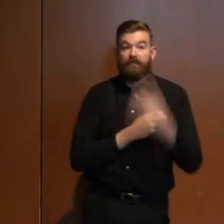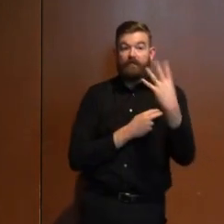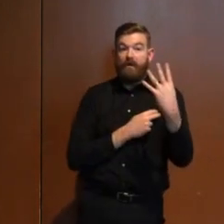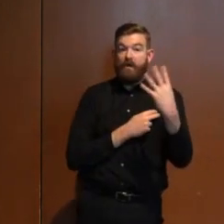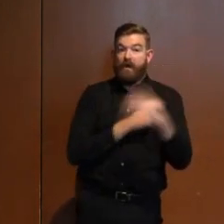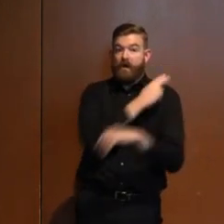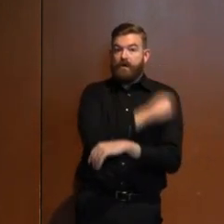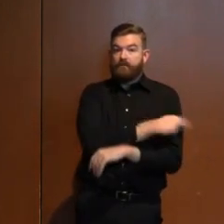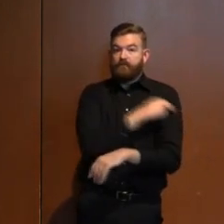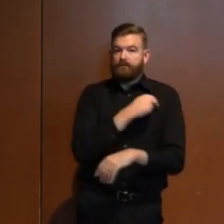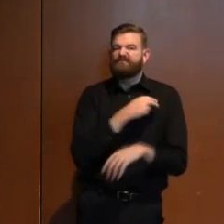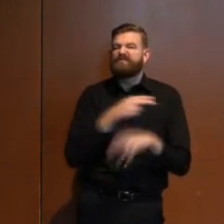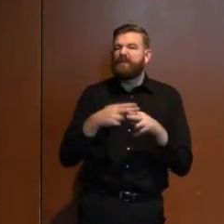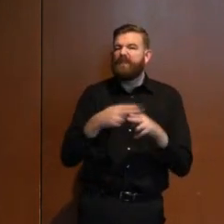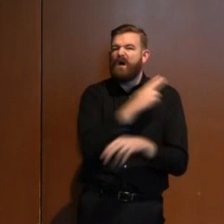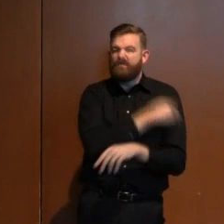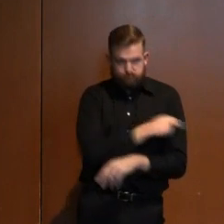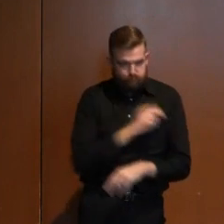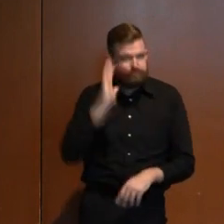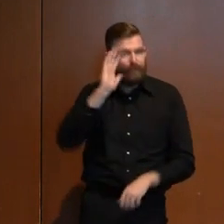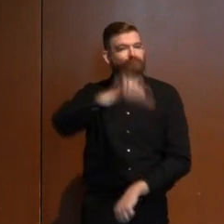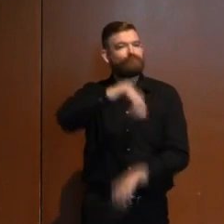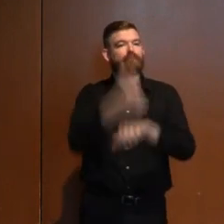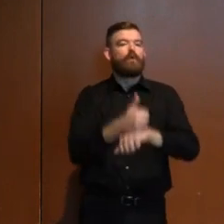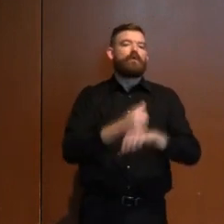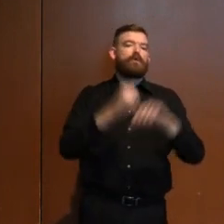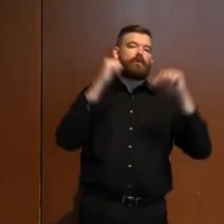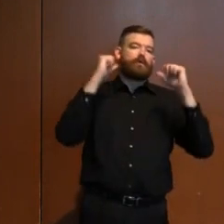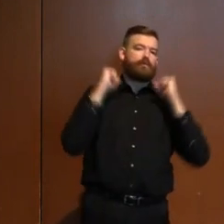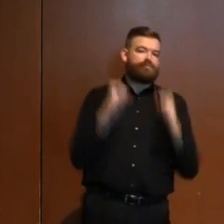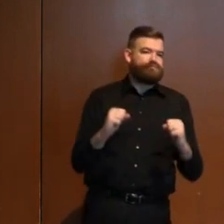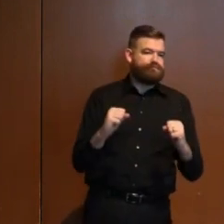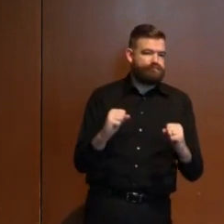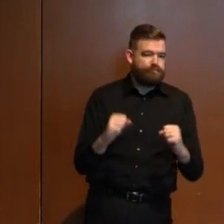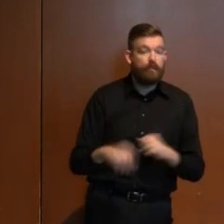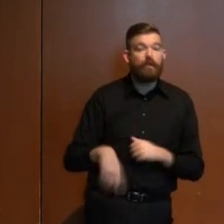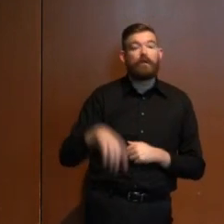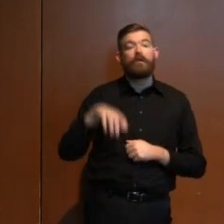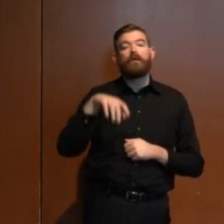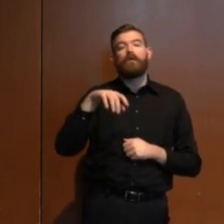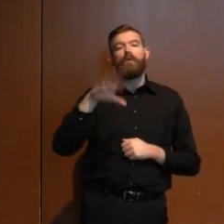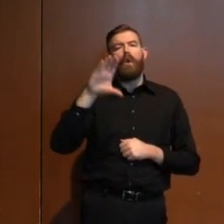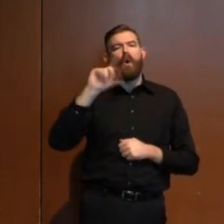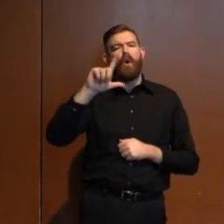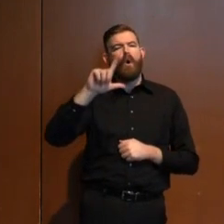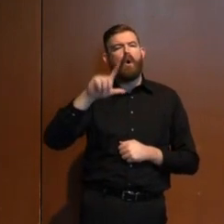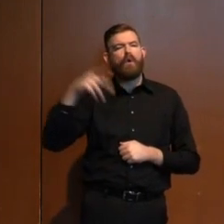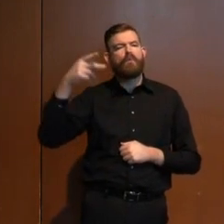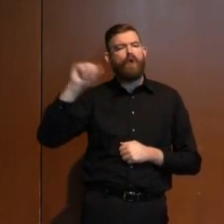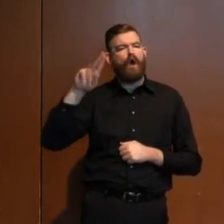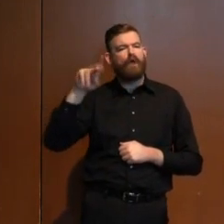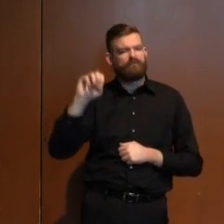THESE FOUR, THESE MEDICAL STATIONS ARE COMING IT'S JUST PHENOMENAL TOO. AND LIEUTENANT COLONEL PARK IS